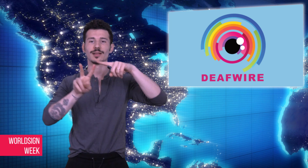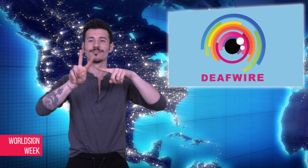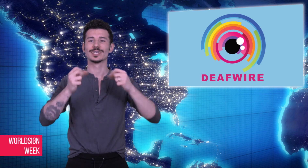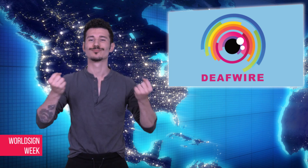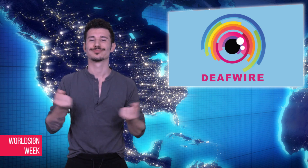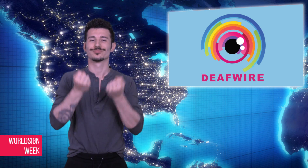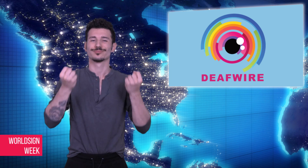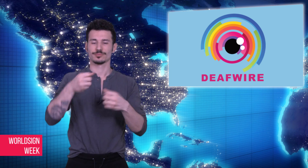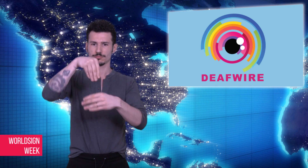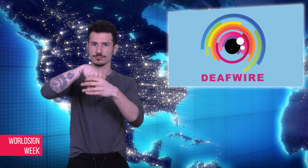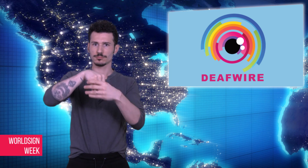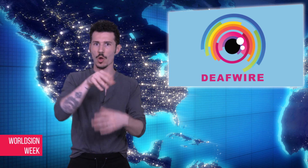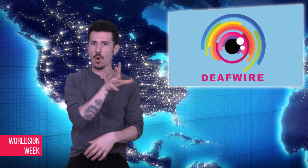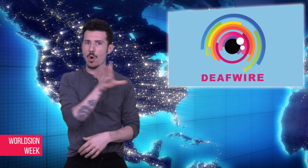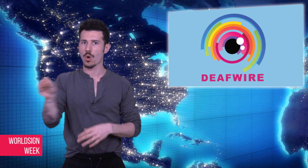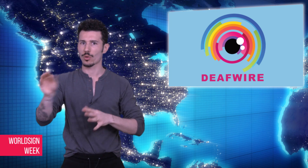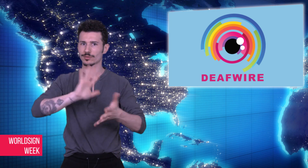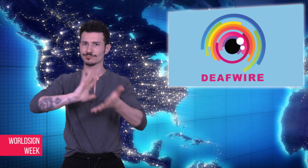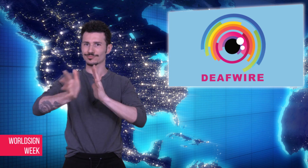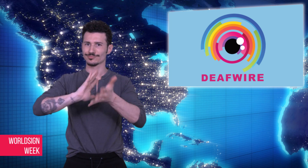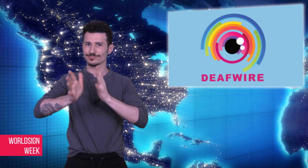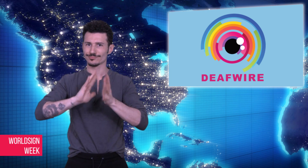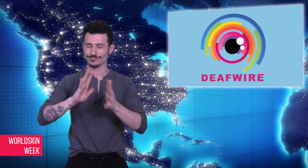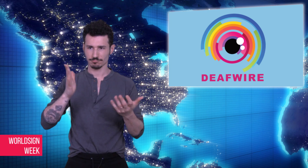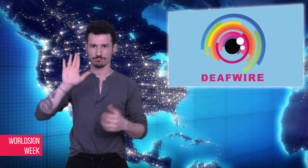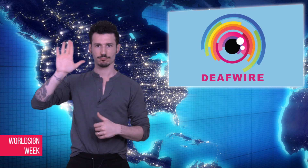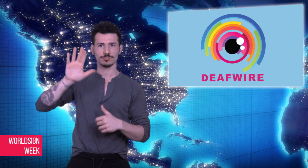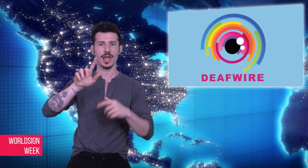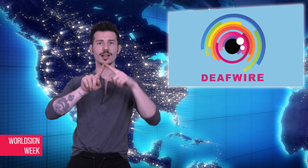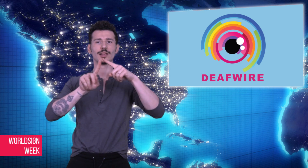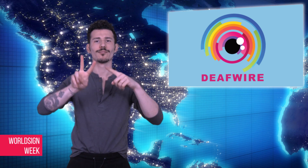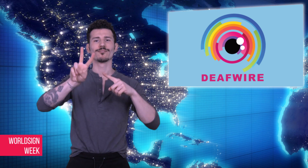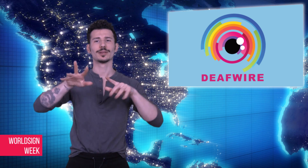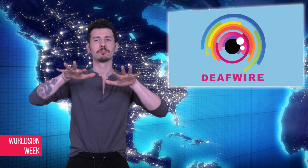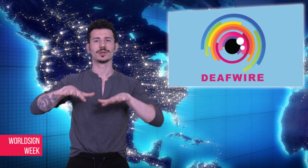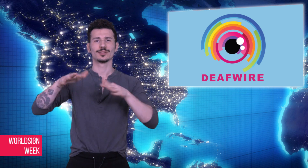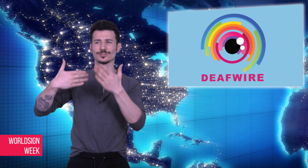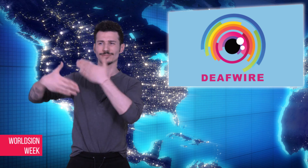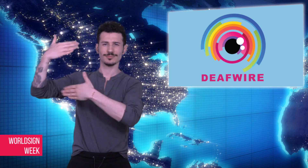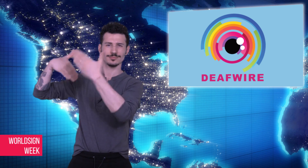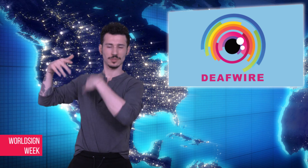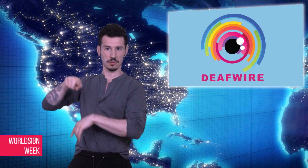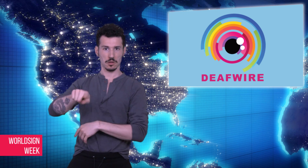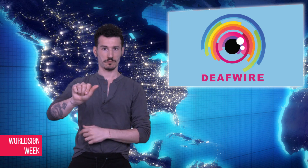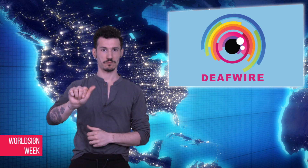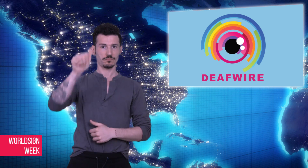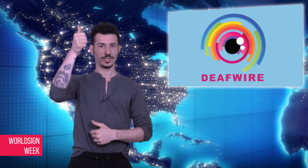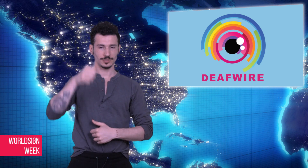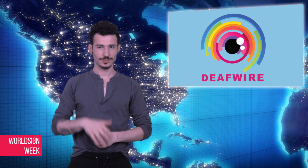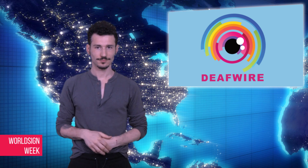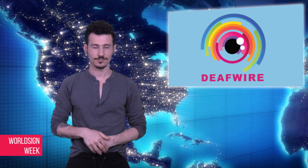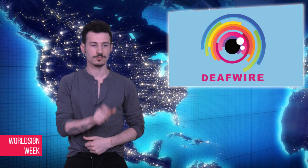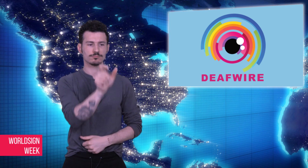first in British TV history! Actress Maisie Sly, 7 who is known for her